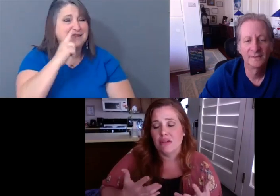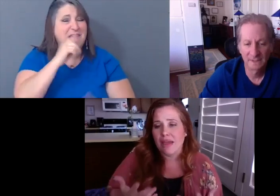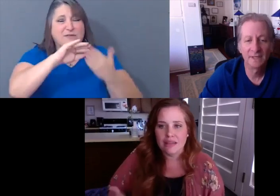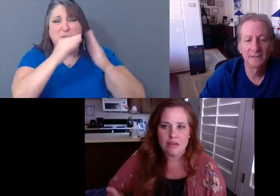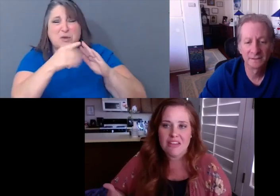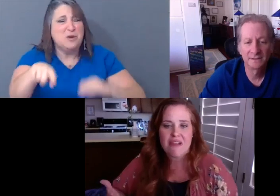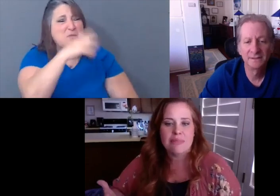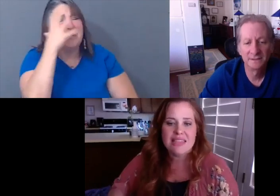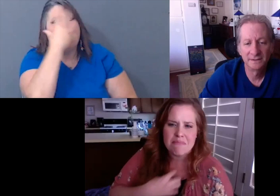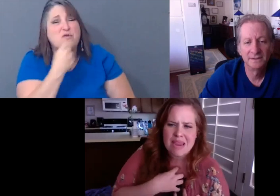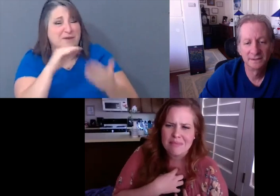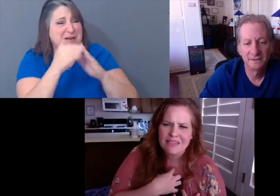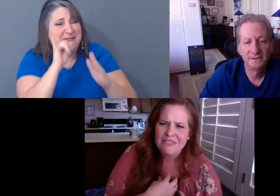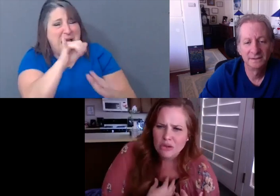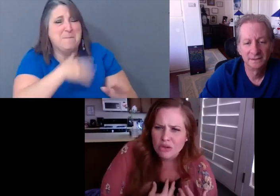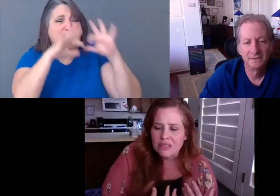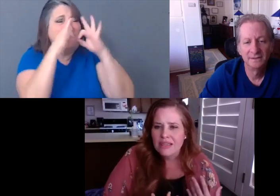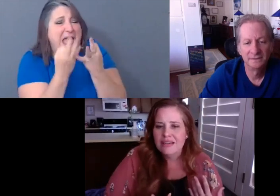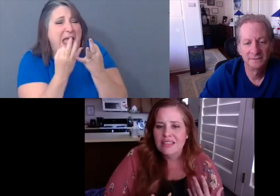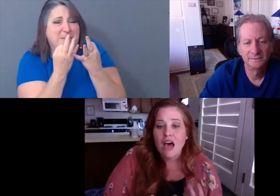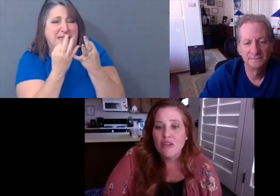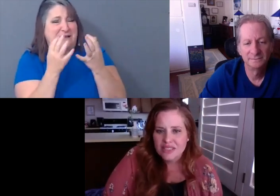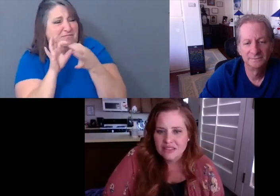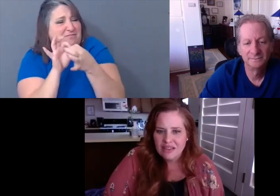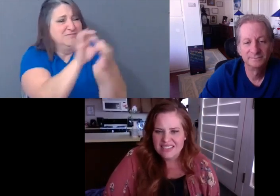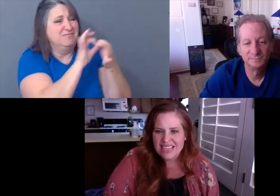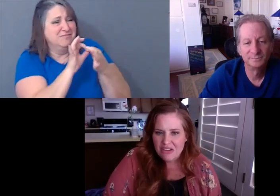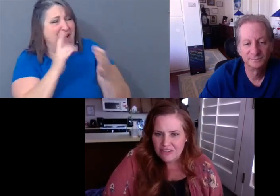their my family, they made me feel loved and safe.